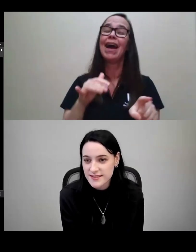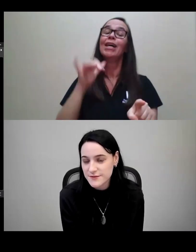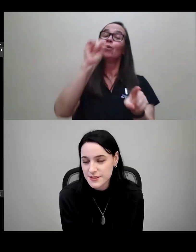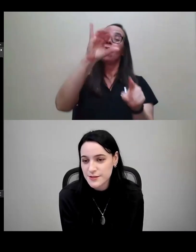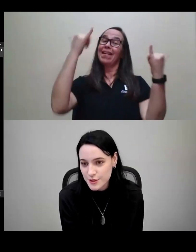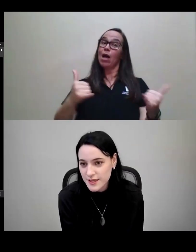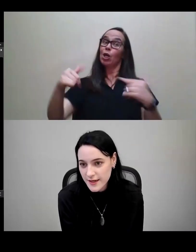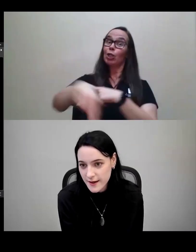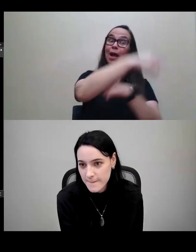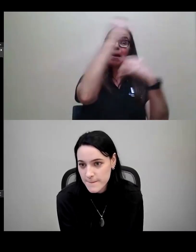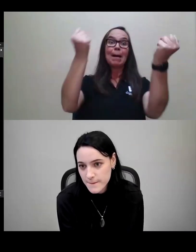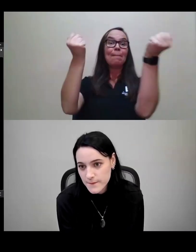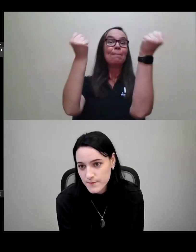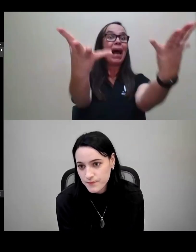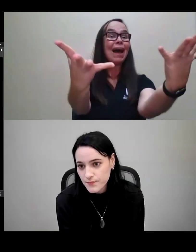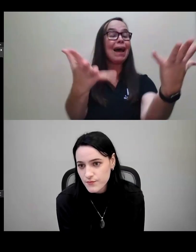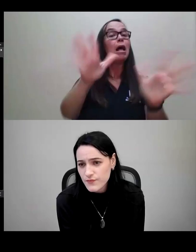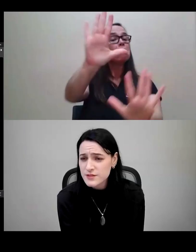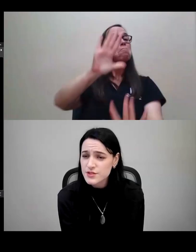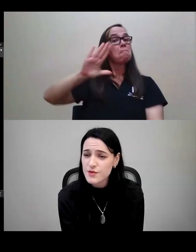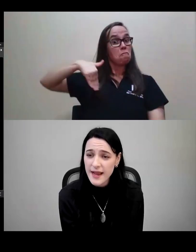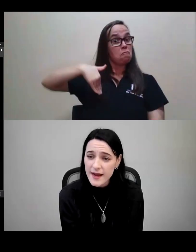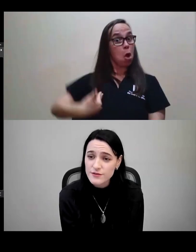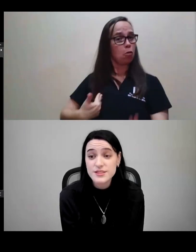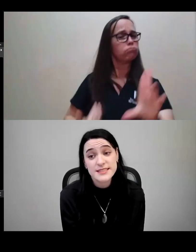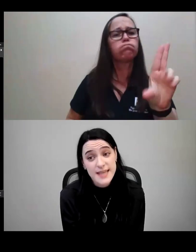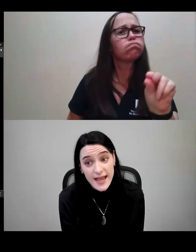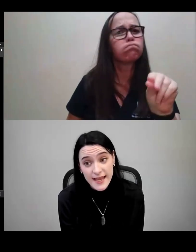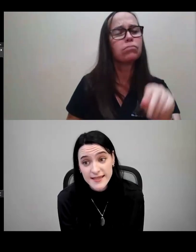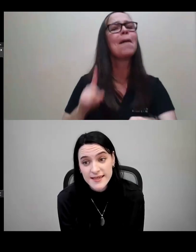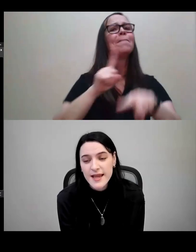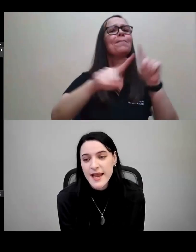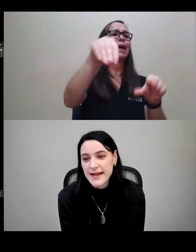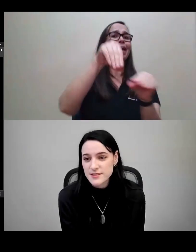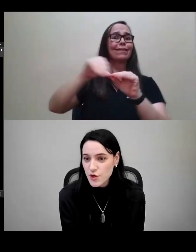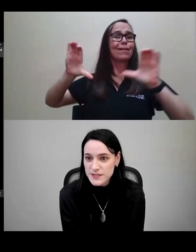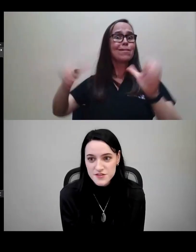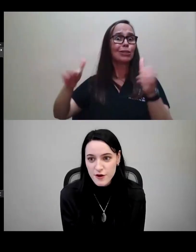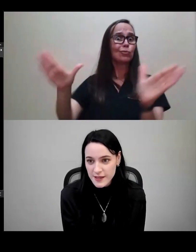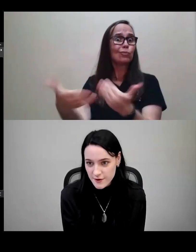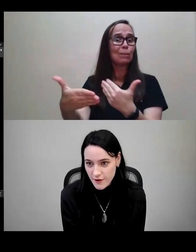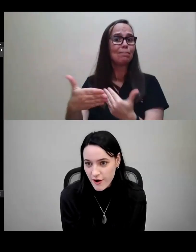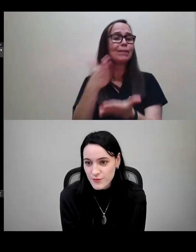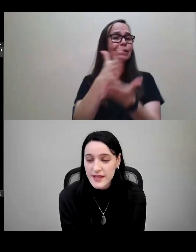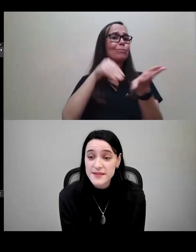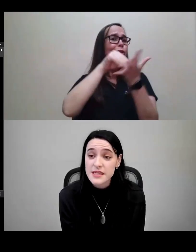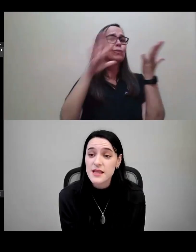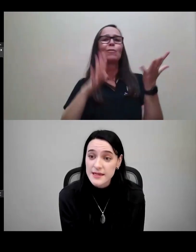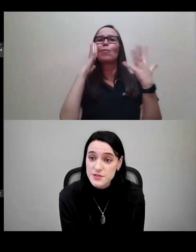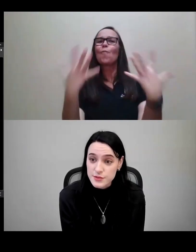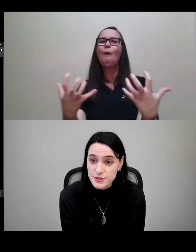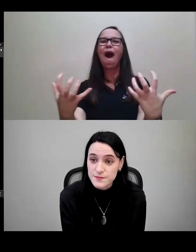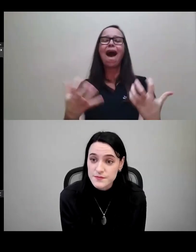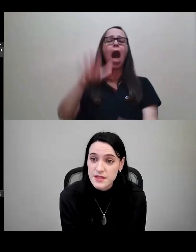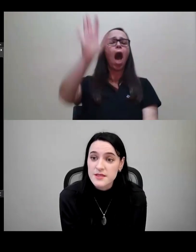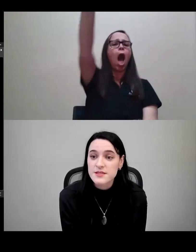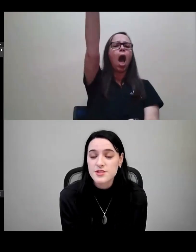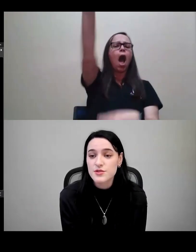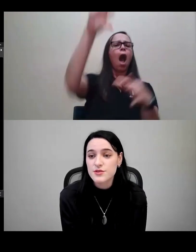I was actively learning. So now today, it's nobody's fault at all, but in the classroom,